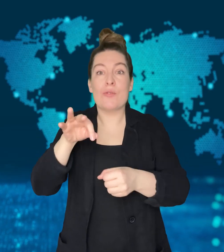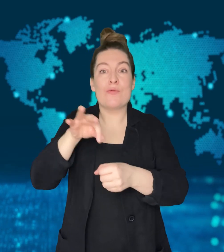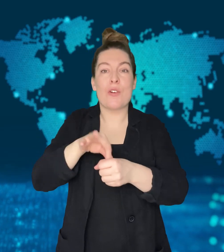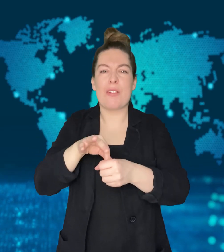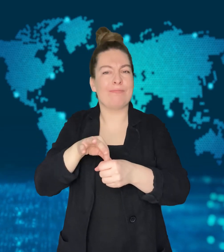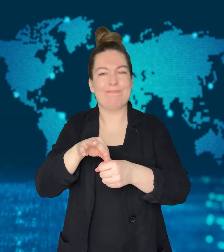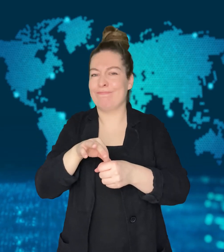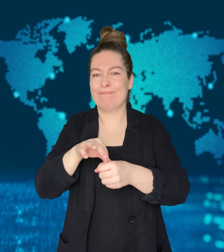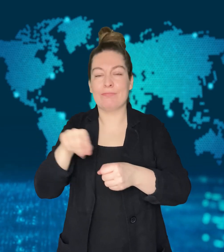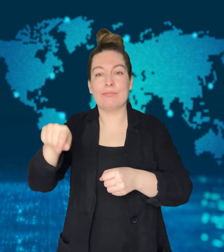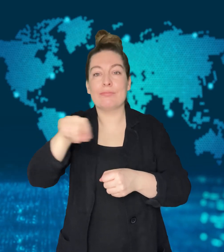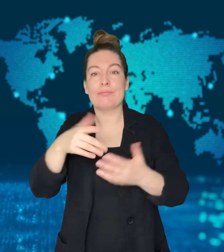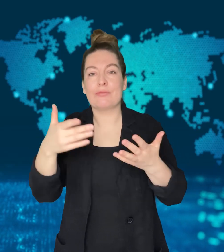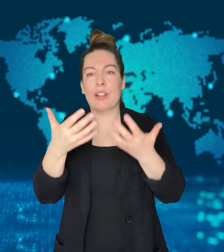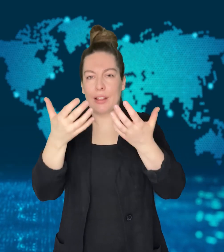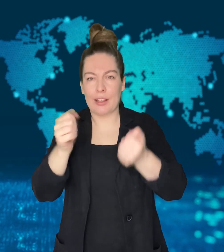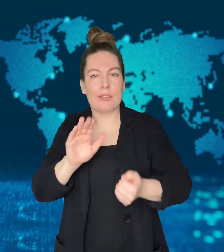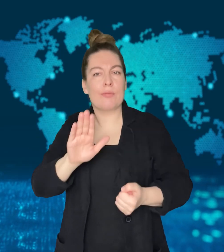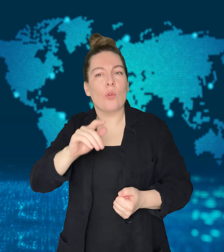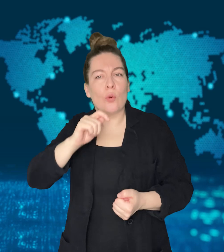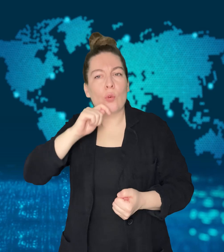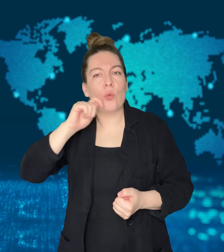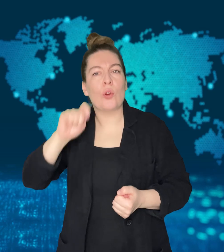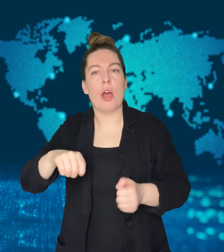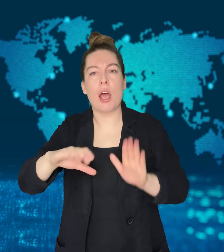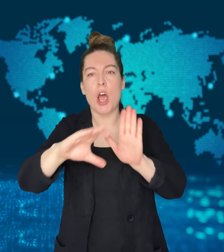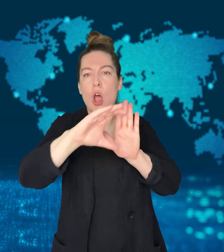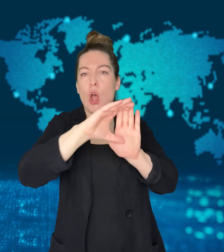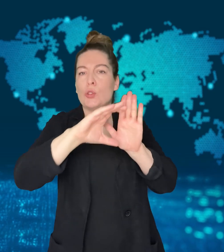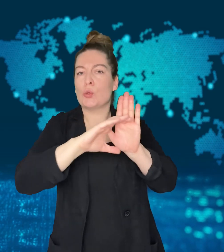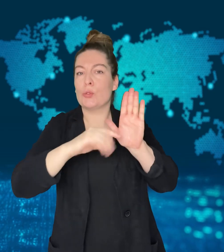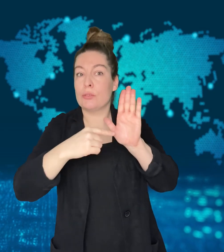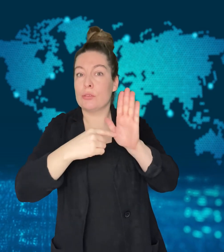Another election will follow the current period of martial law.